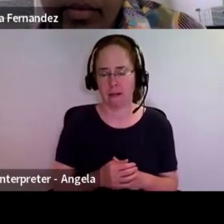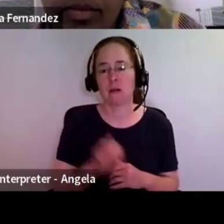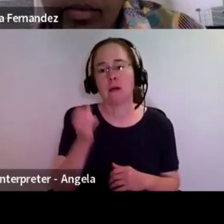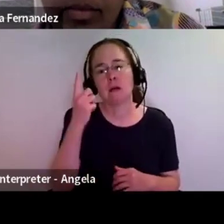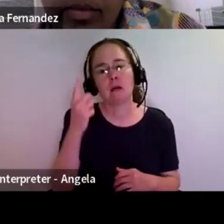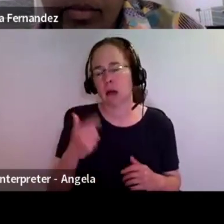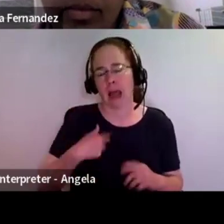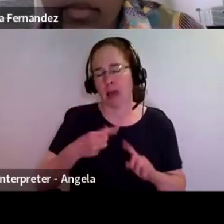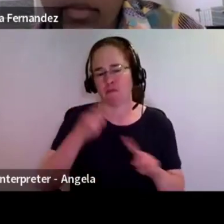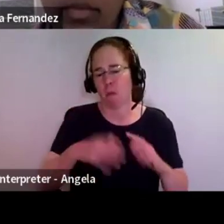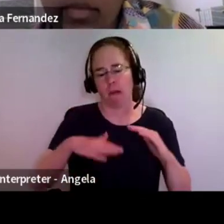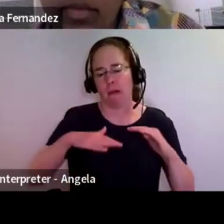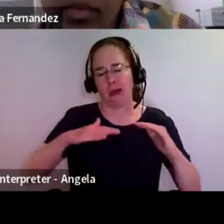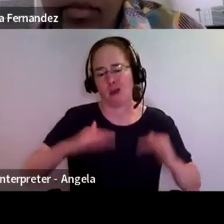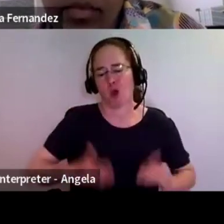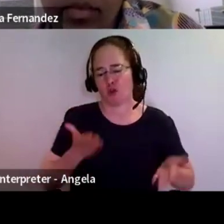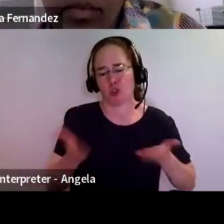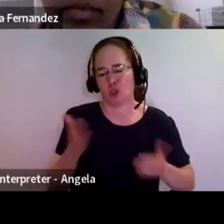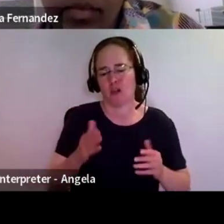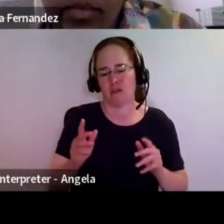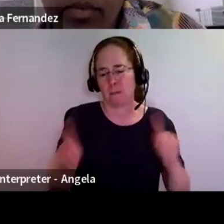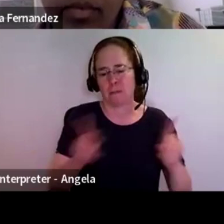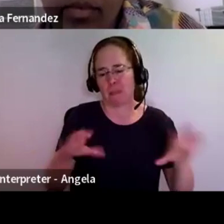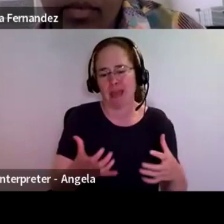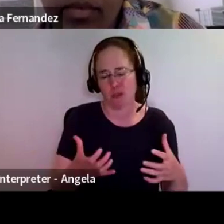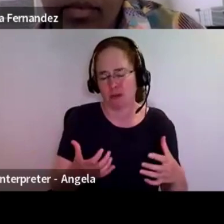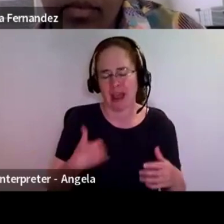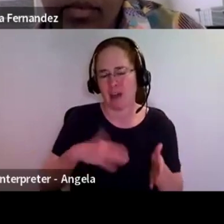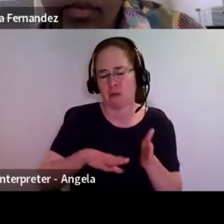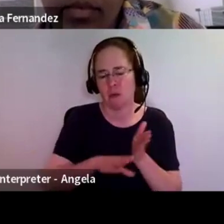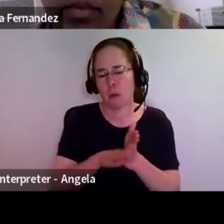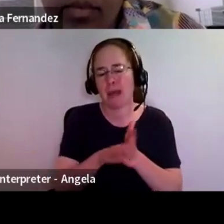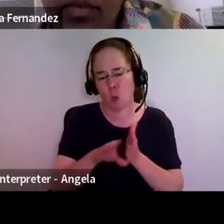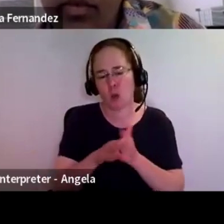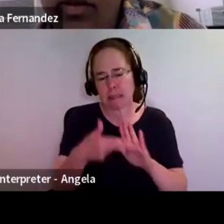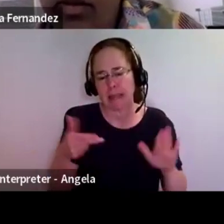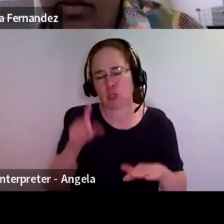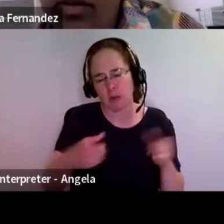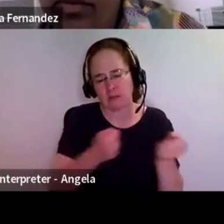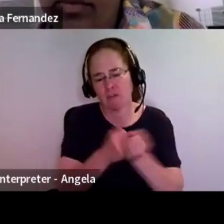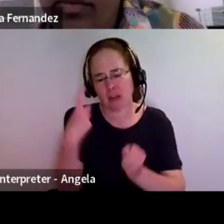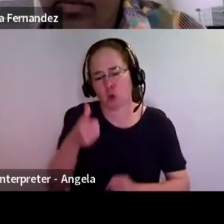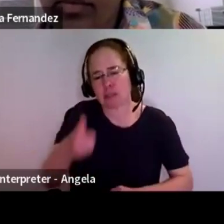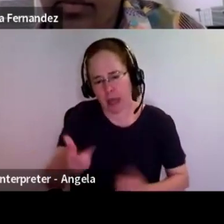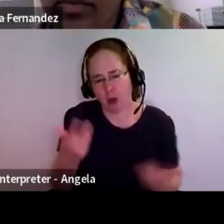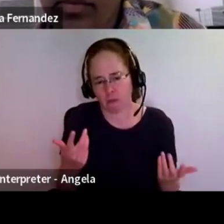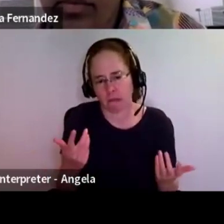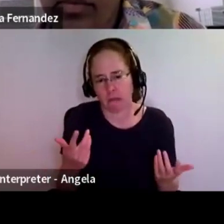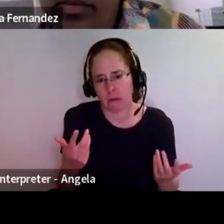population and things of that nature, minority status, you naturally have to advocate for yourself, to either a try to